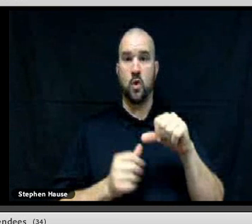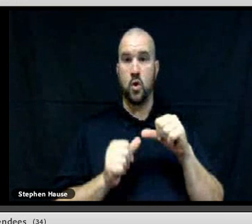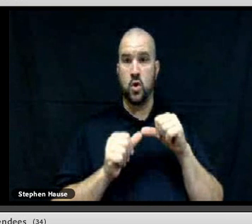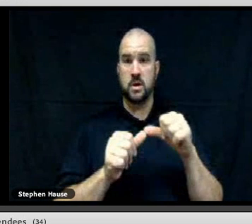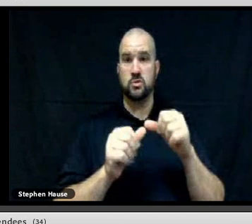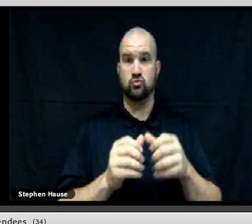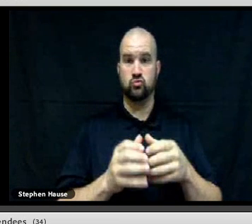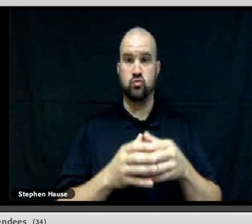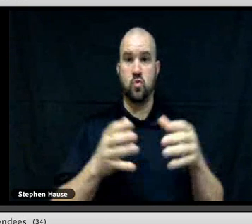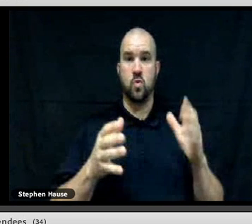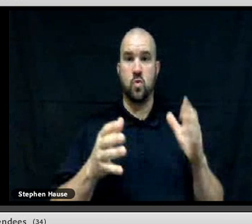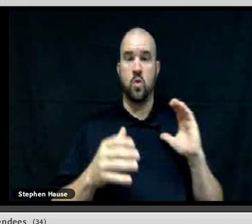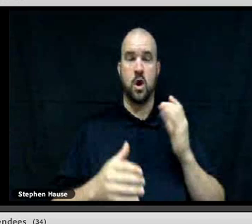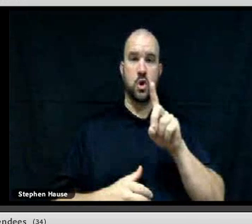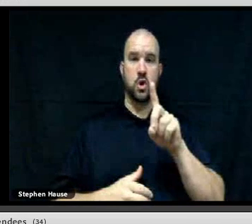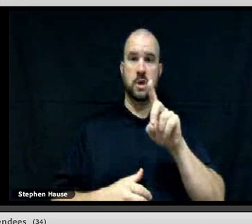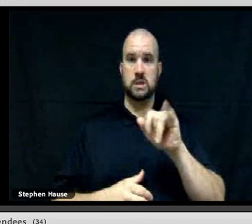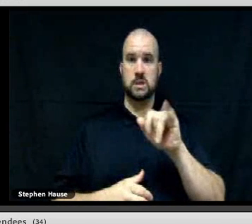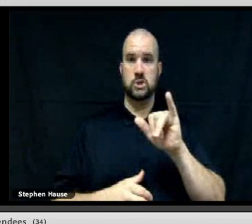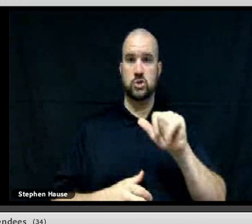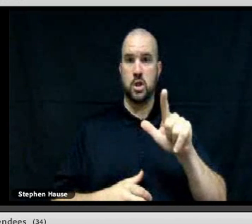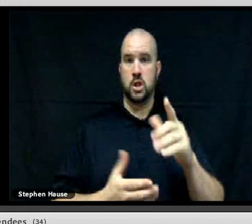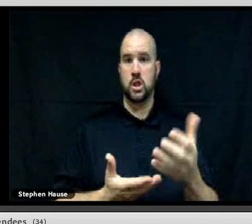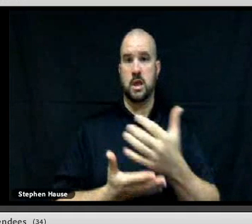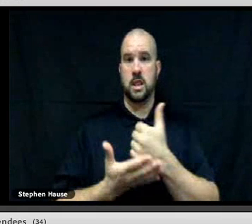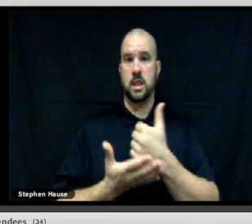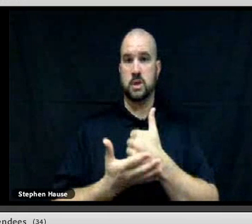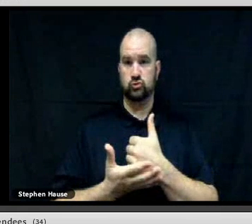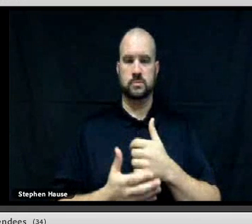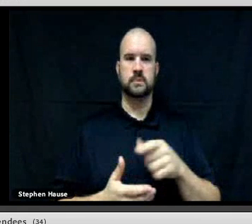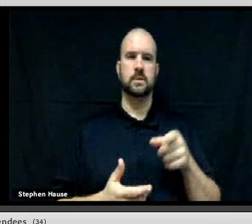Um, so that is one of our goals. Um, the Steering Committee will be meeting next month,